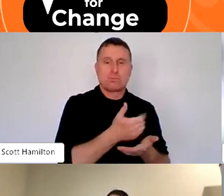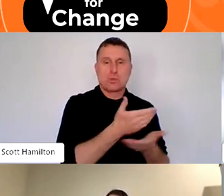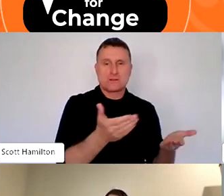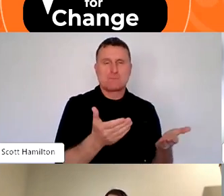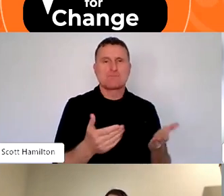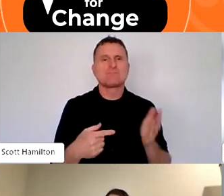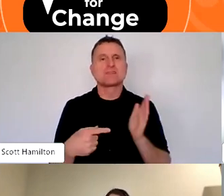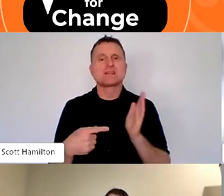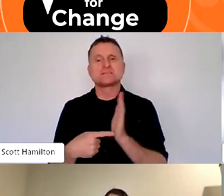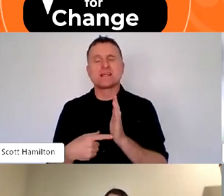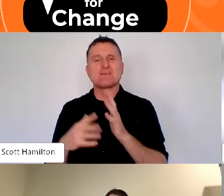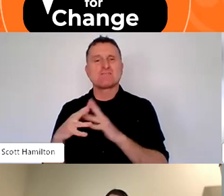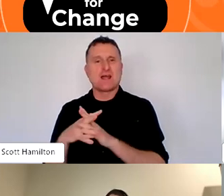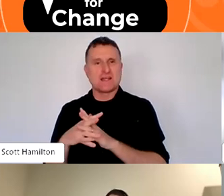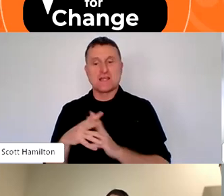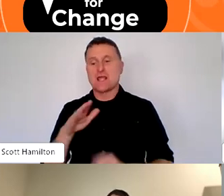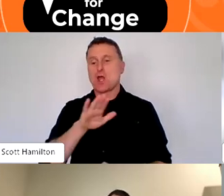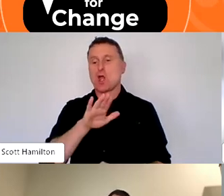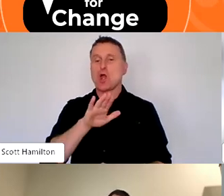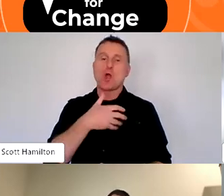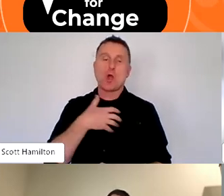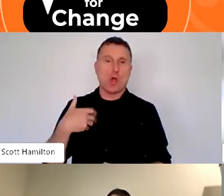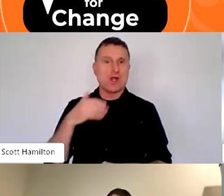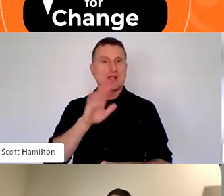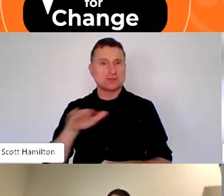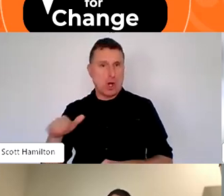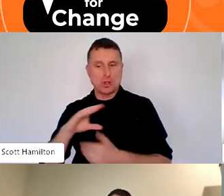early childhood curriculum, is an inclusive curriculum for all